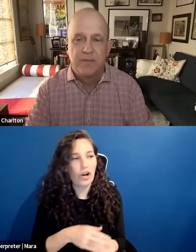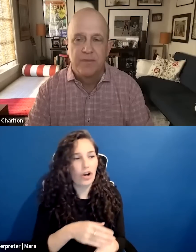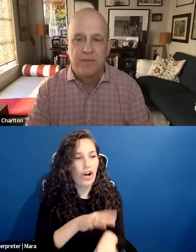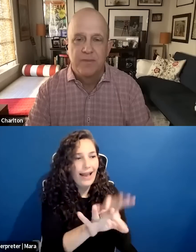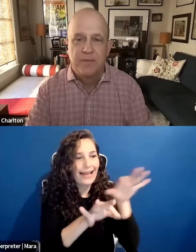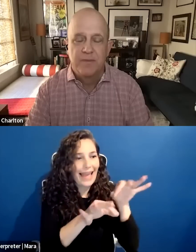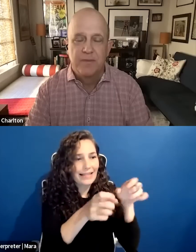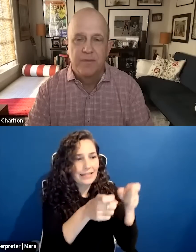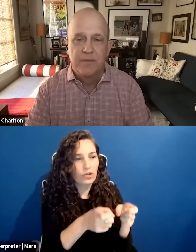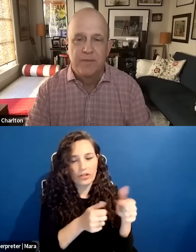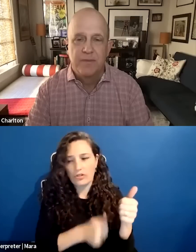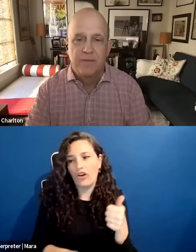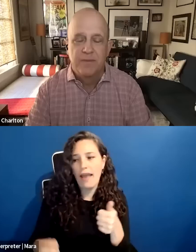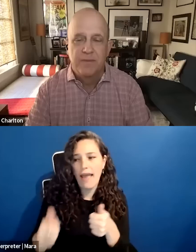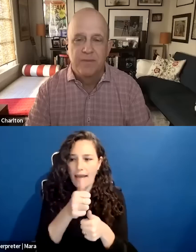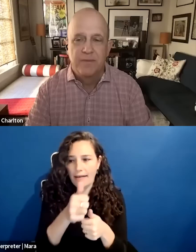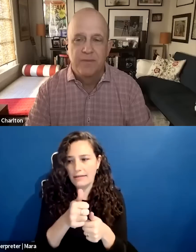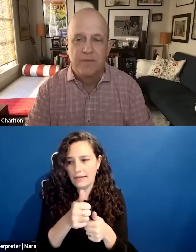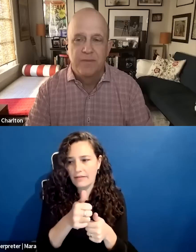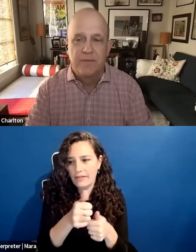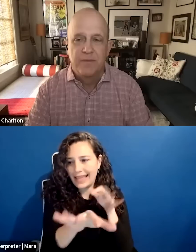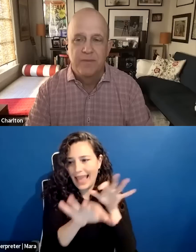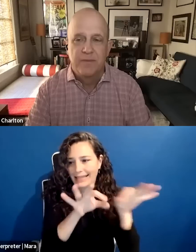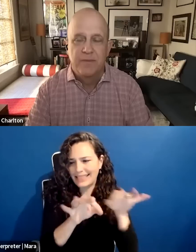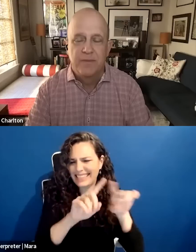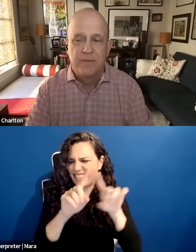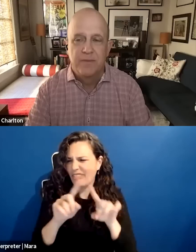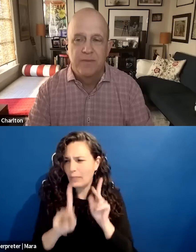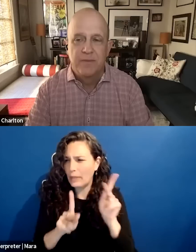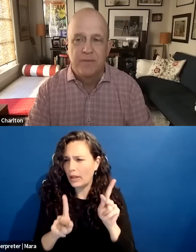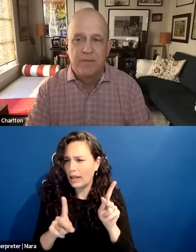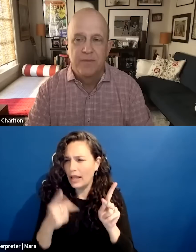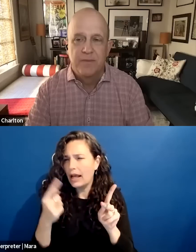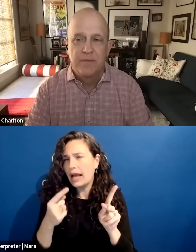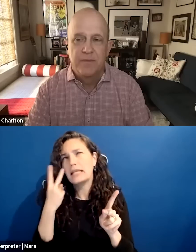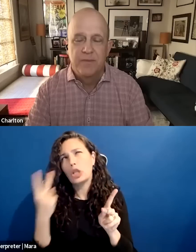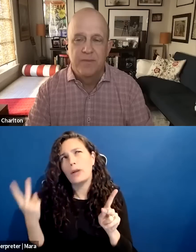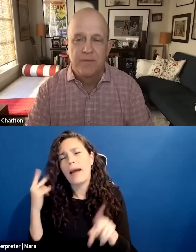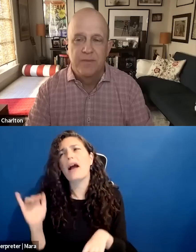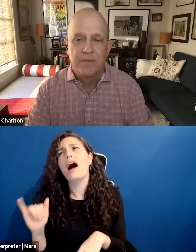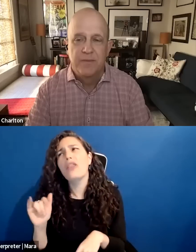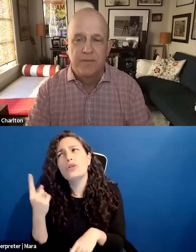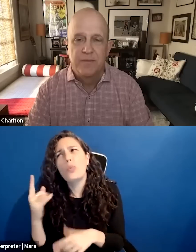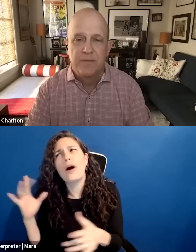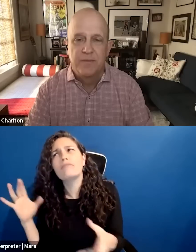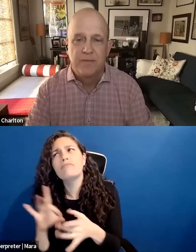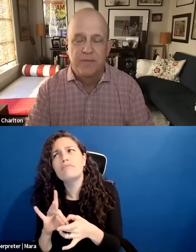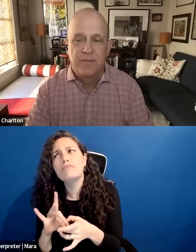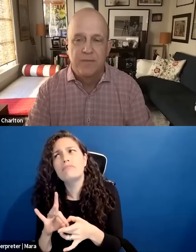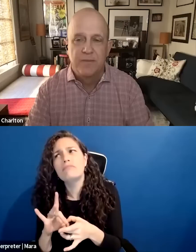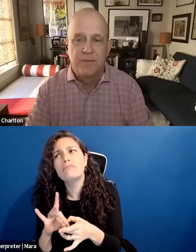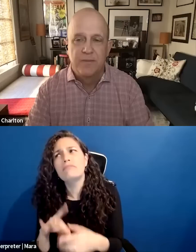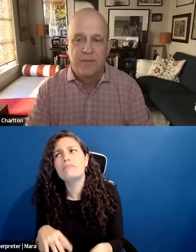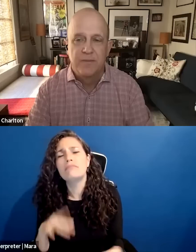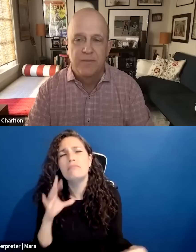And in every case, before the booking, I had known that person for at least four years